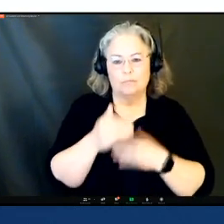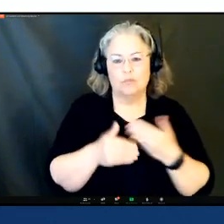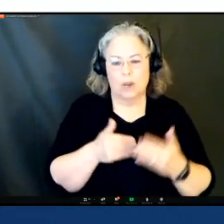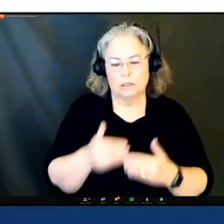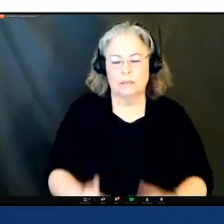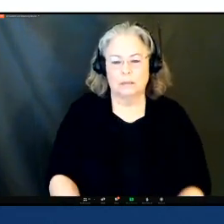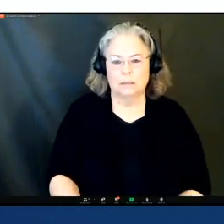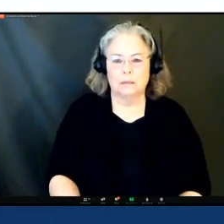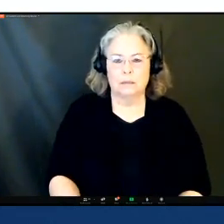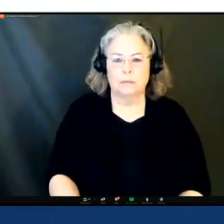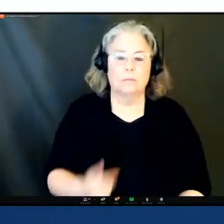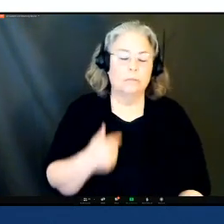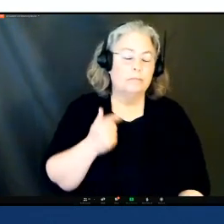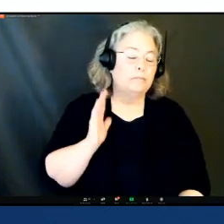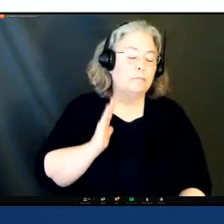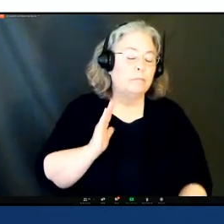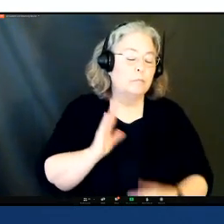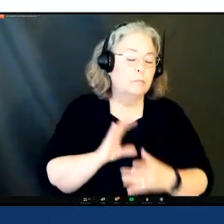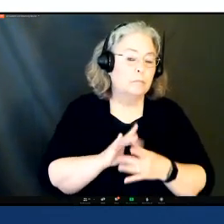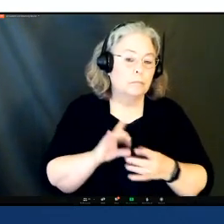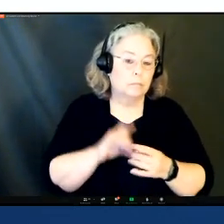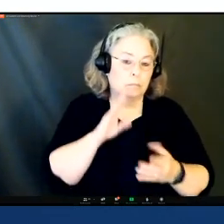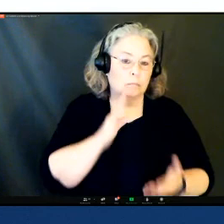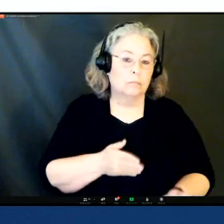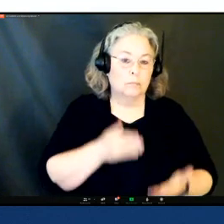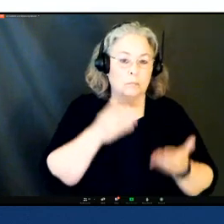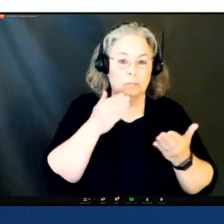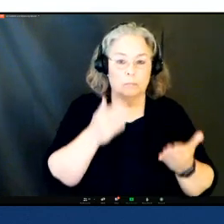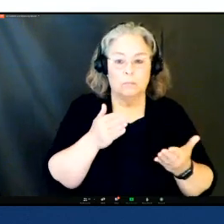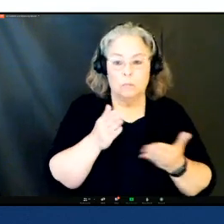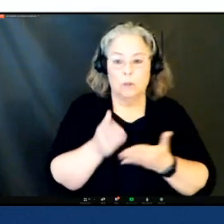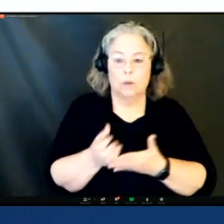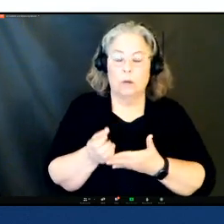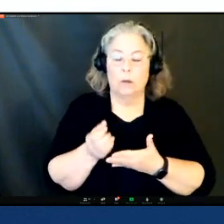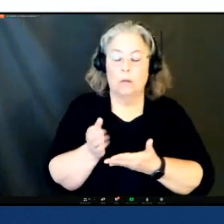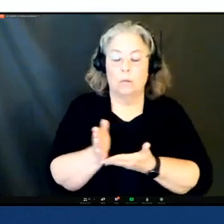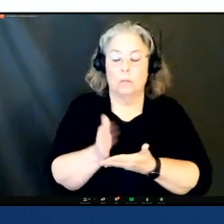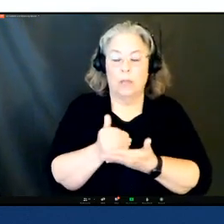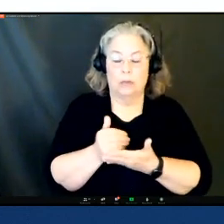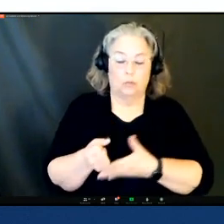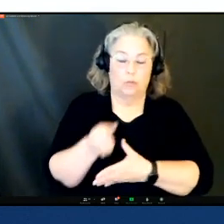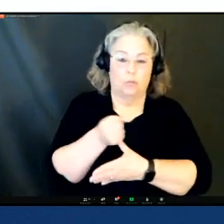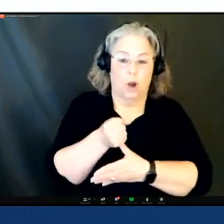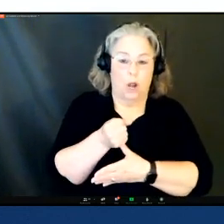I mentioned earlier that we will be recommending budget priorities to the board in early December, and I wanted to talk a little bit more